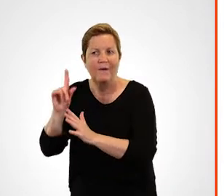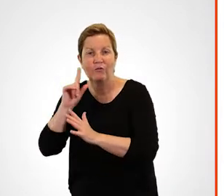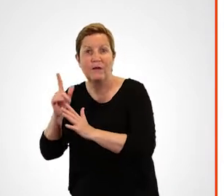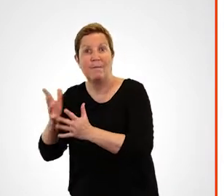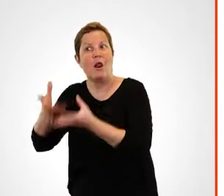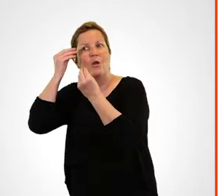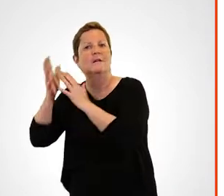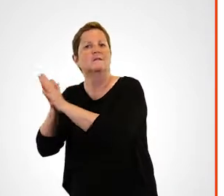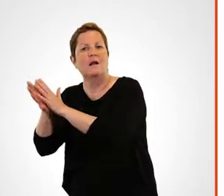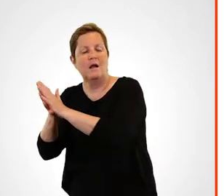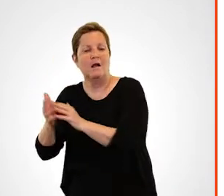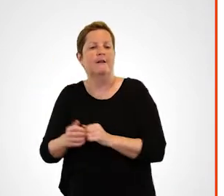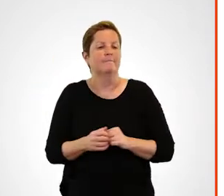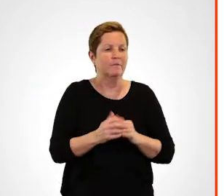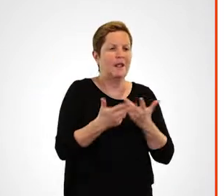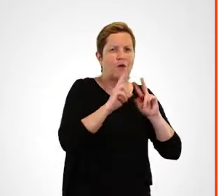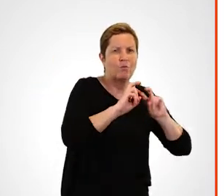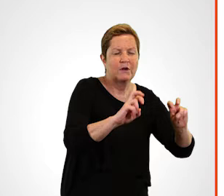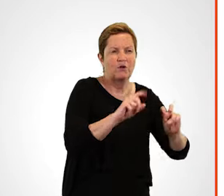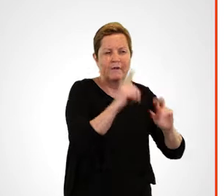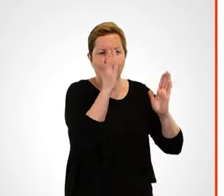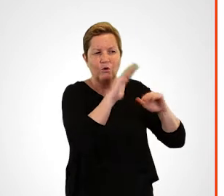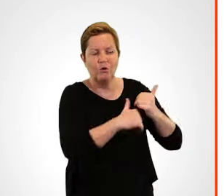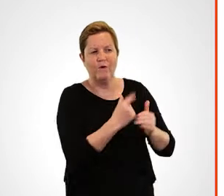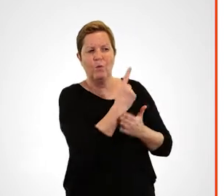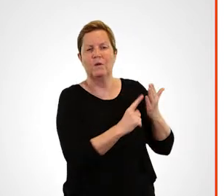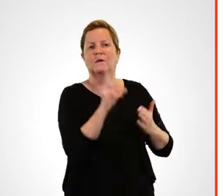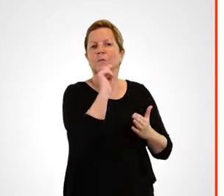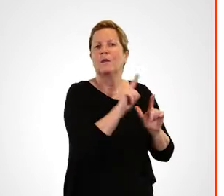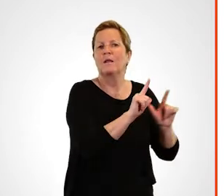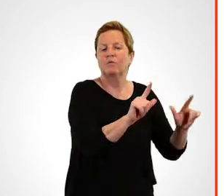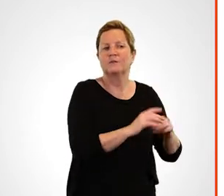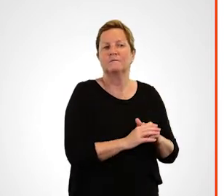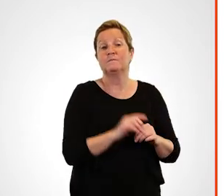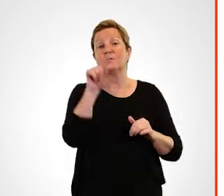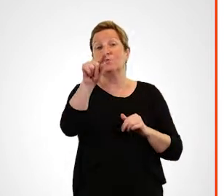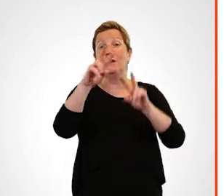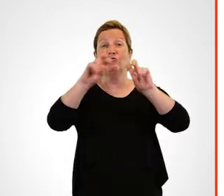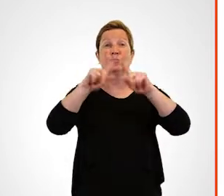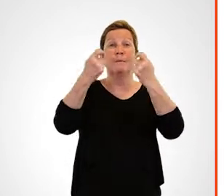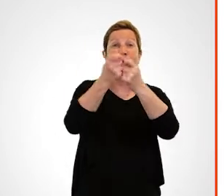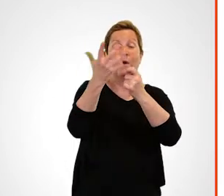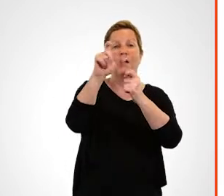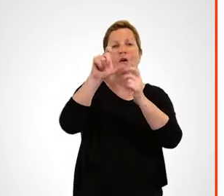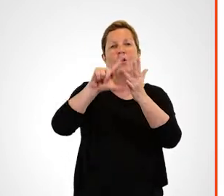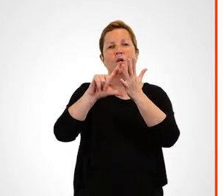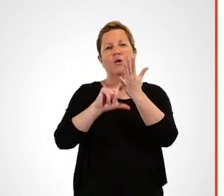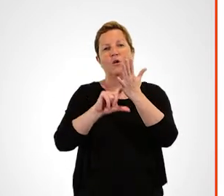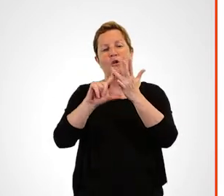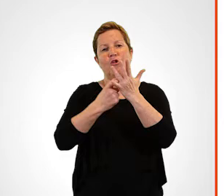with children who were learning only spoken language, a research team in Colorado has been conducting studies